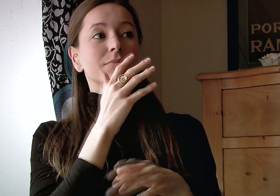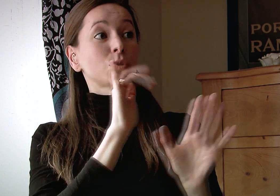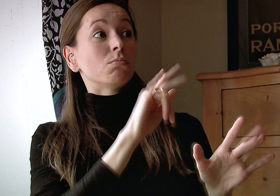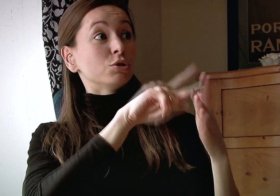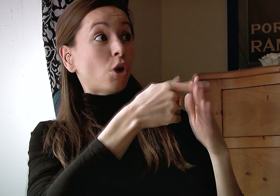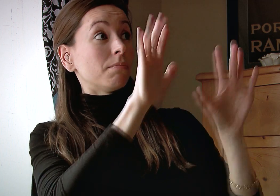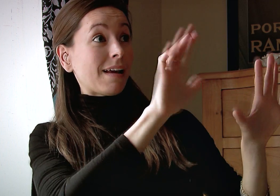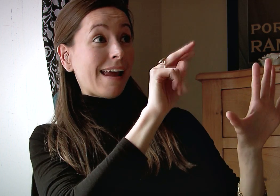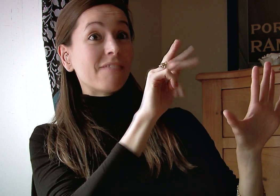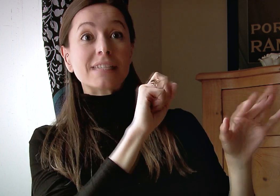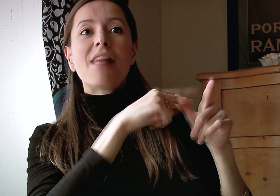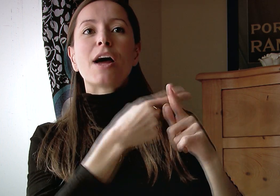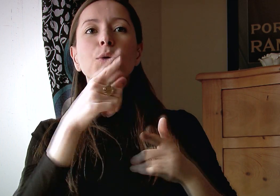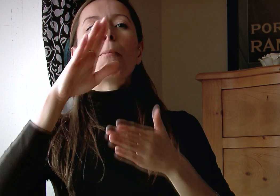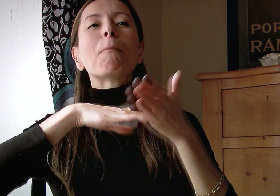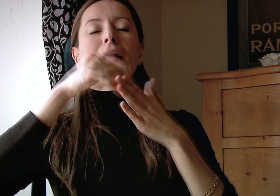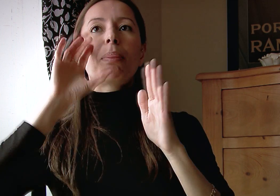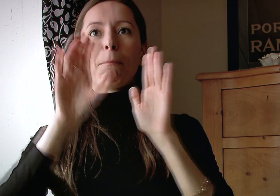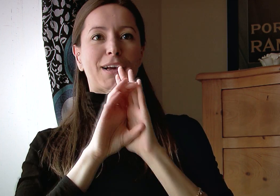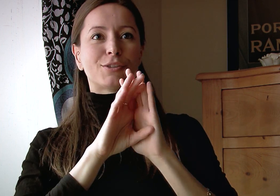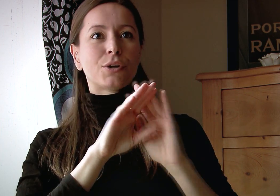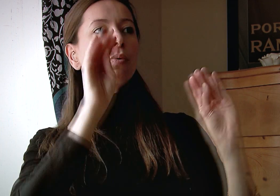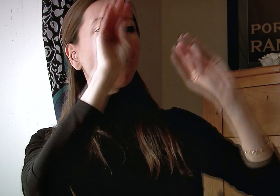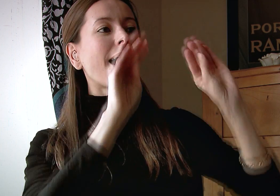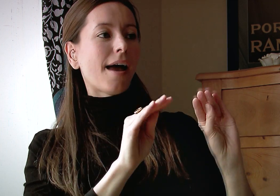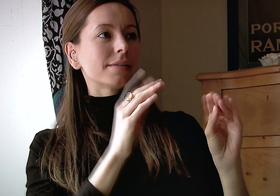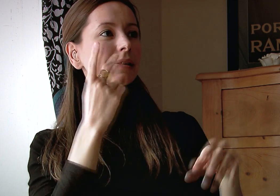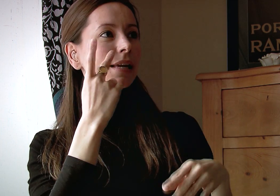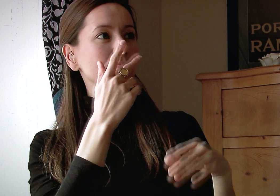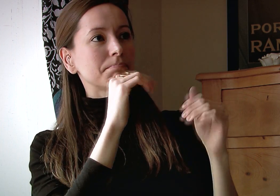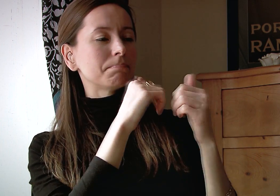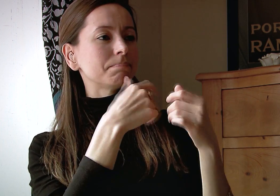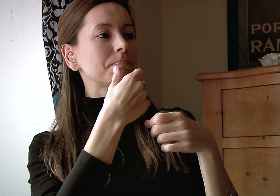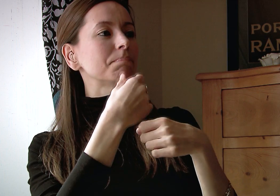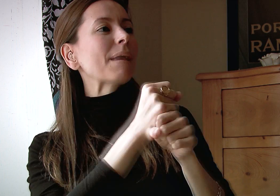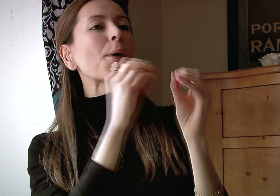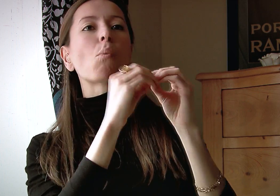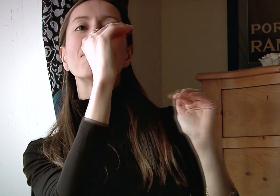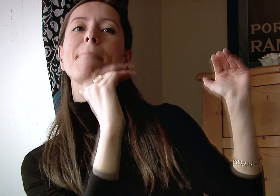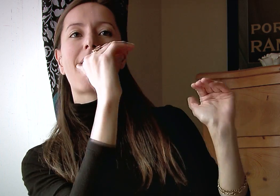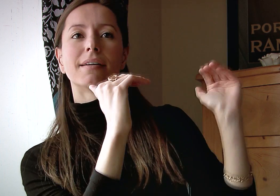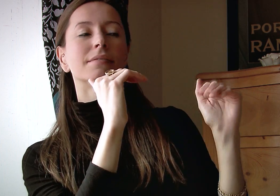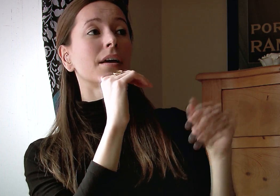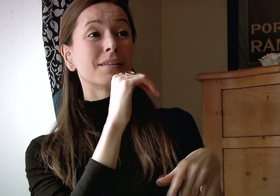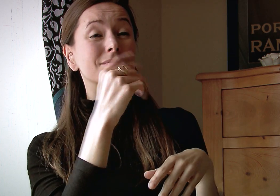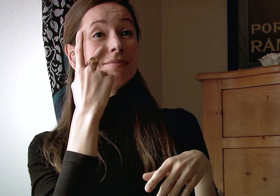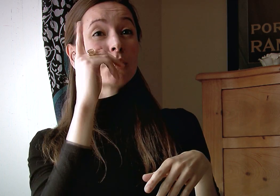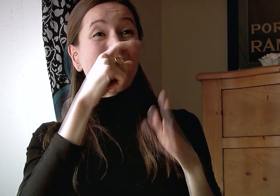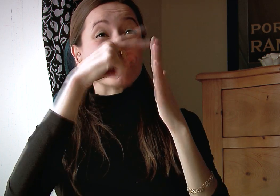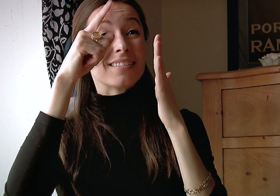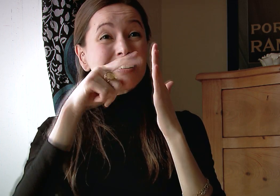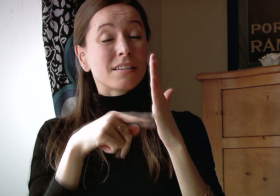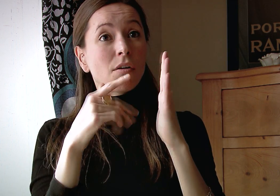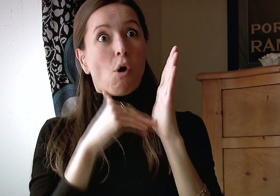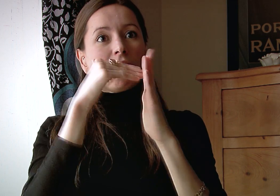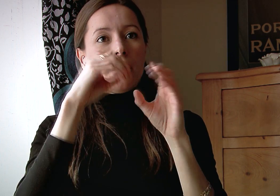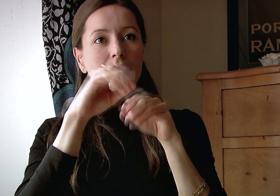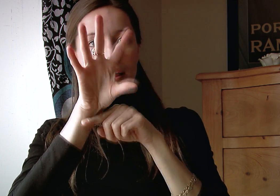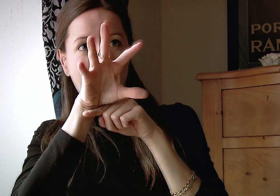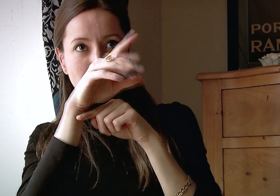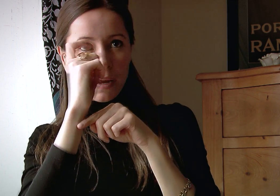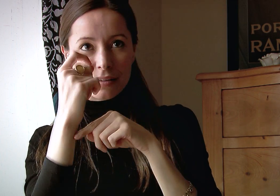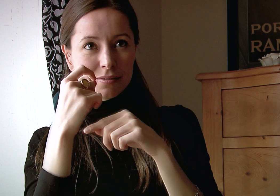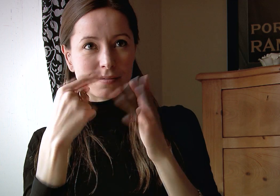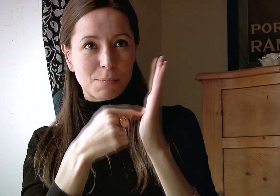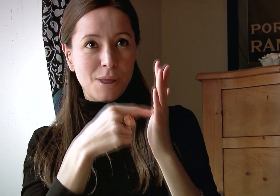Then you paint the picture. Strike a balance. You have to check the camera often because sometimes you see something